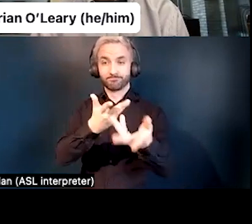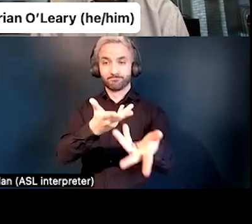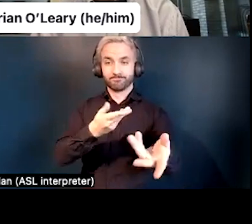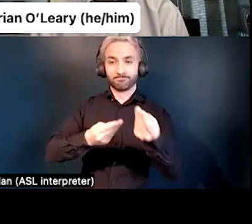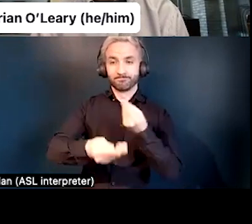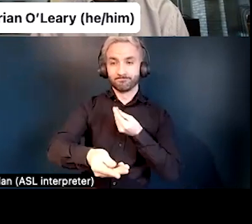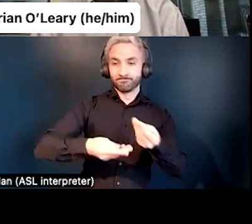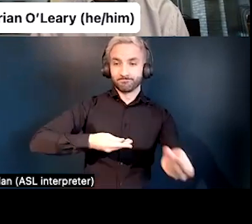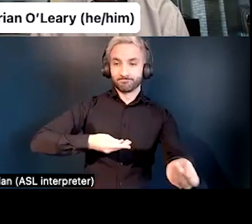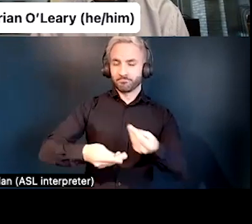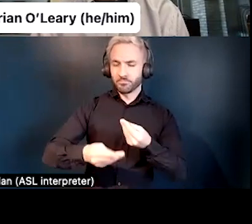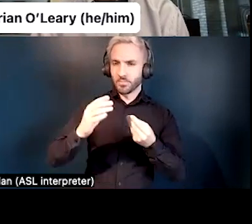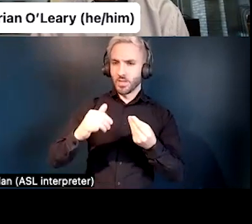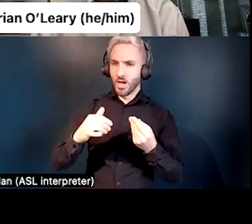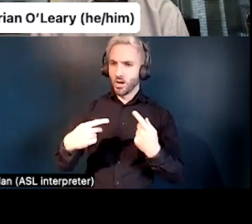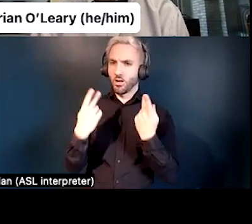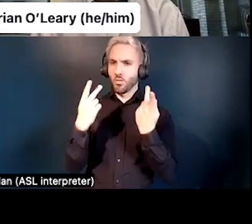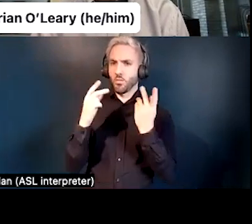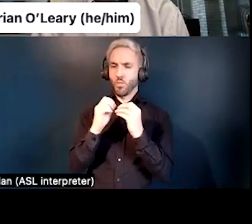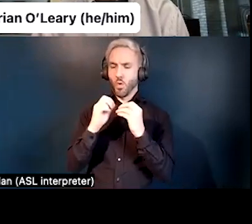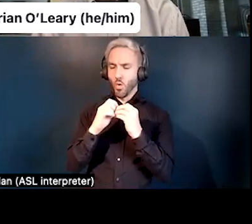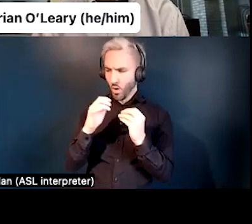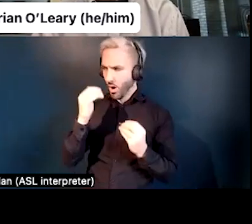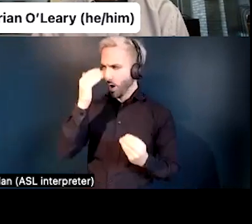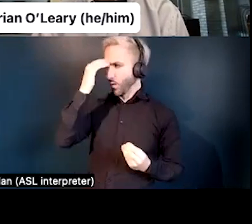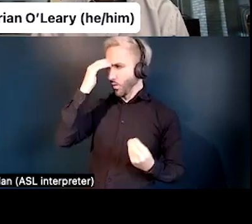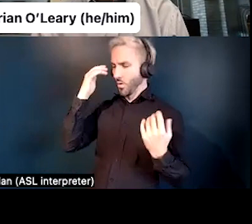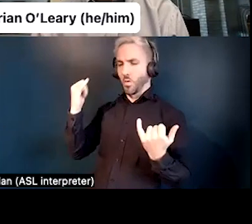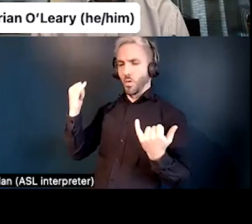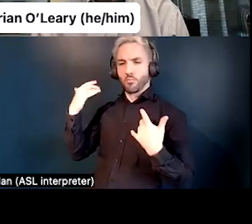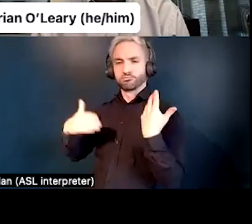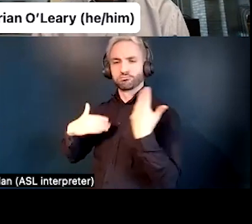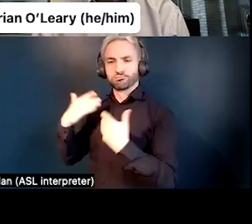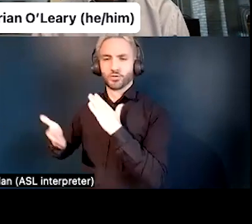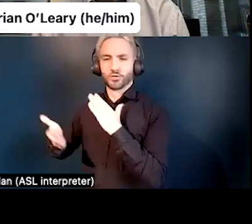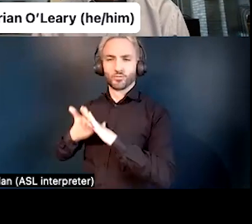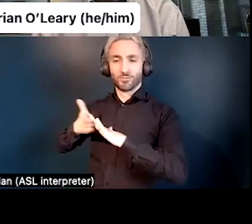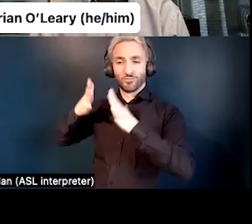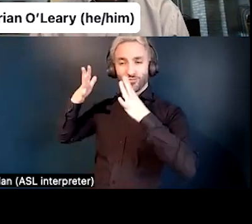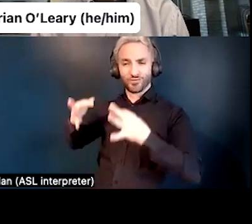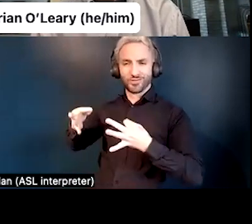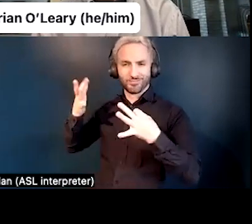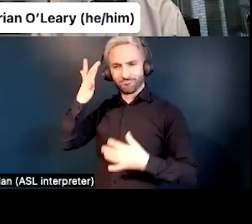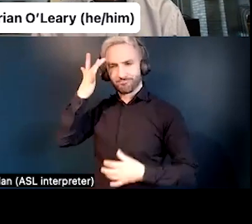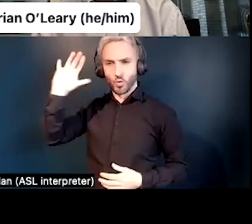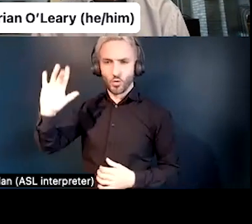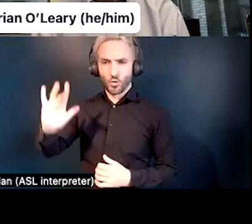and more informed operational decisions. And then the same thing with integrating